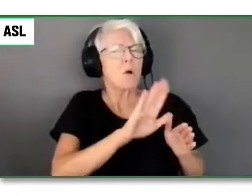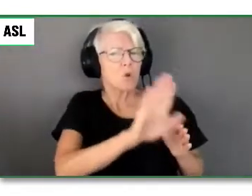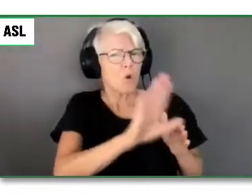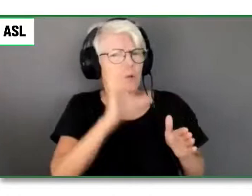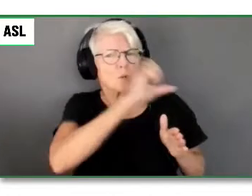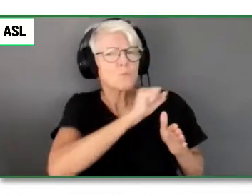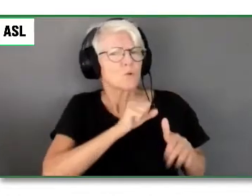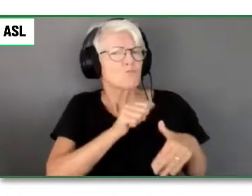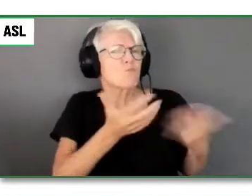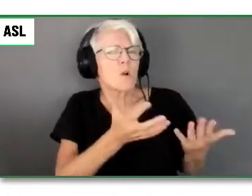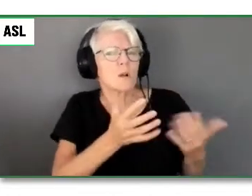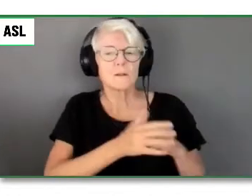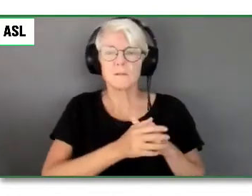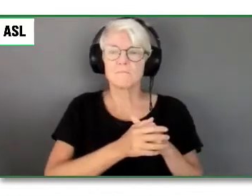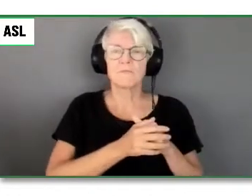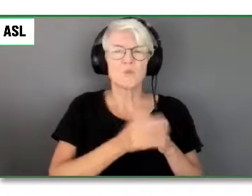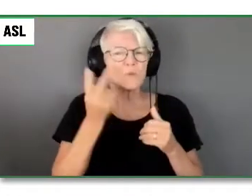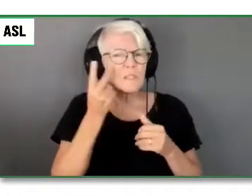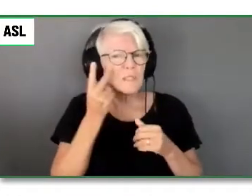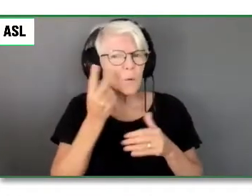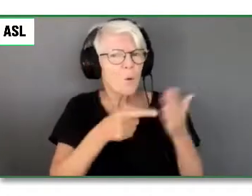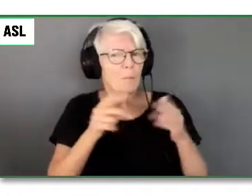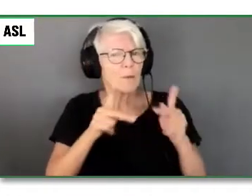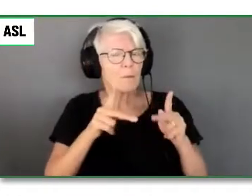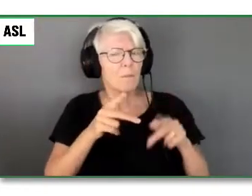Next slide.